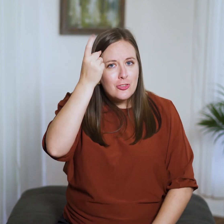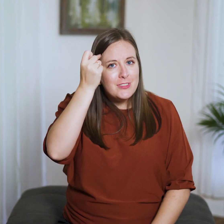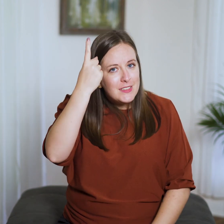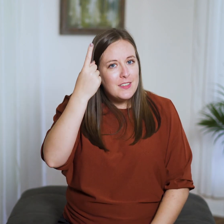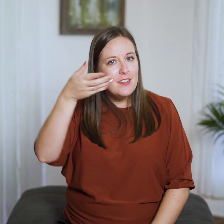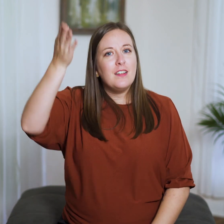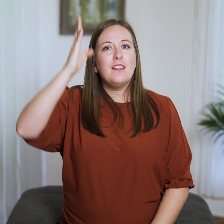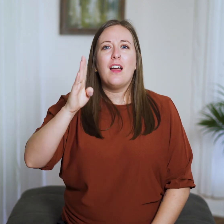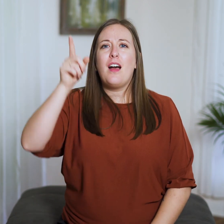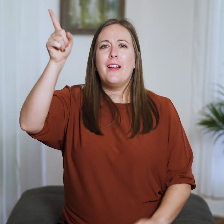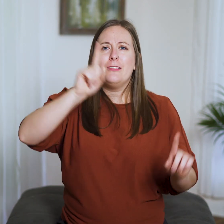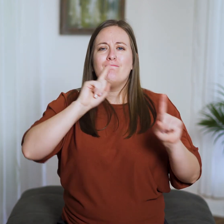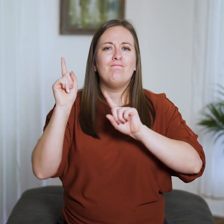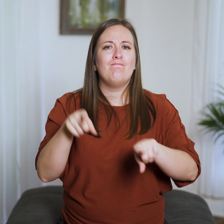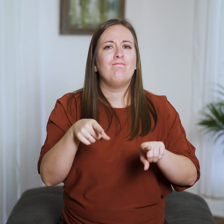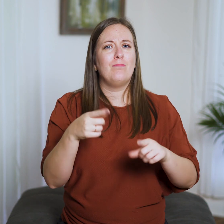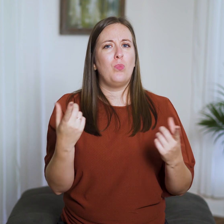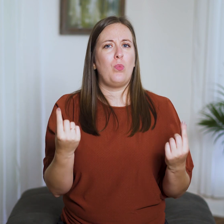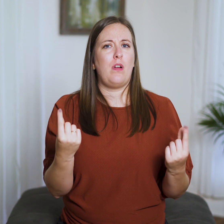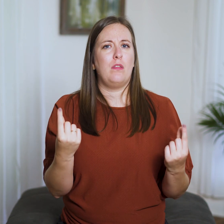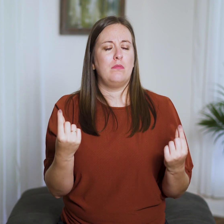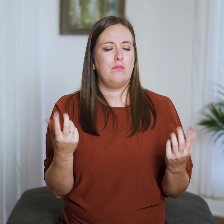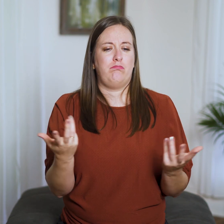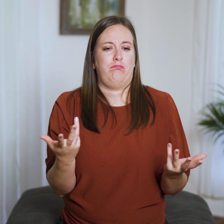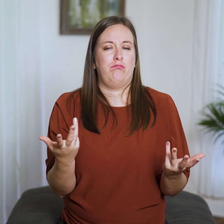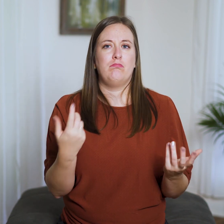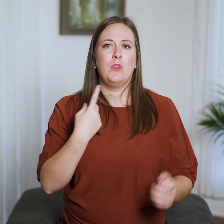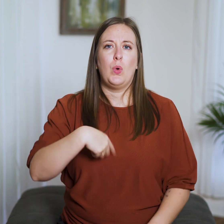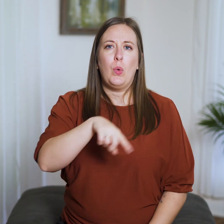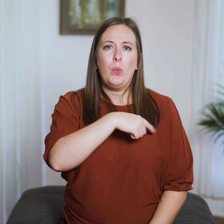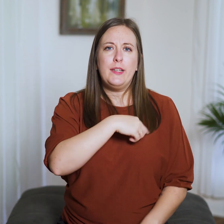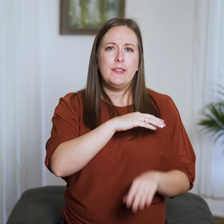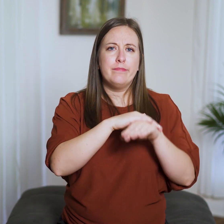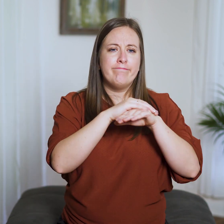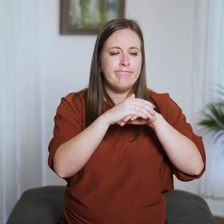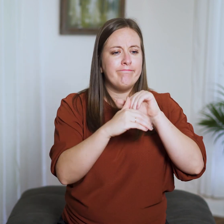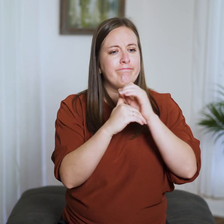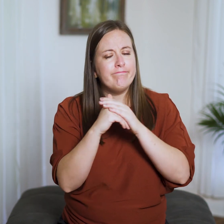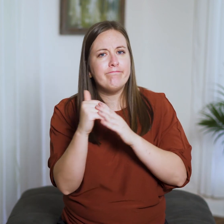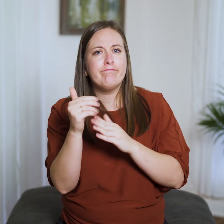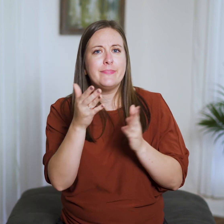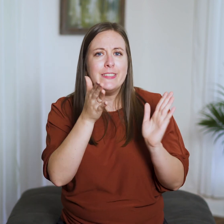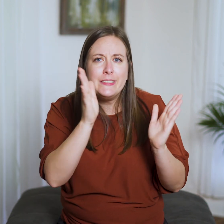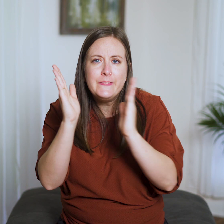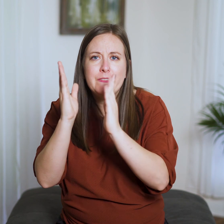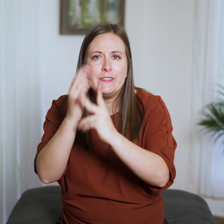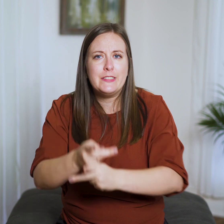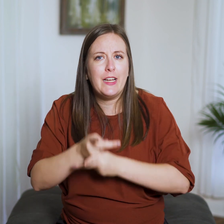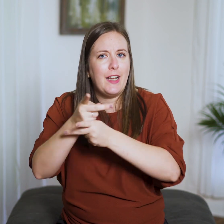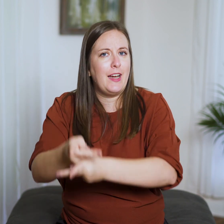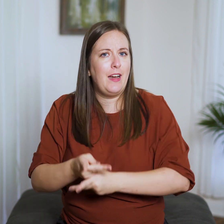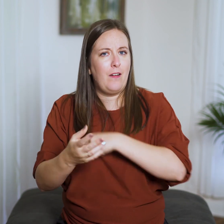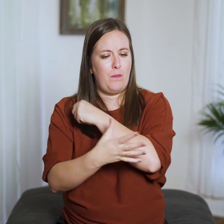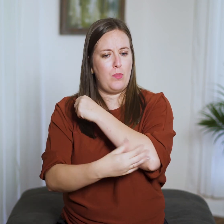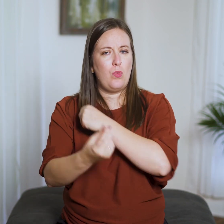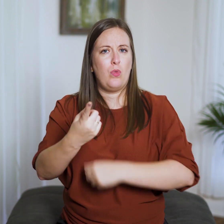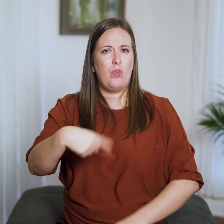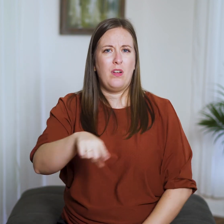but God commands His people to be kind and attentive to the poor,